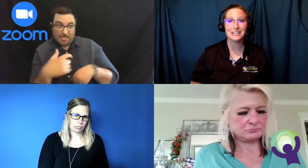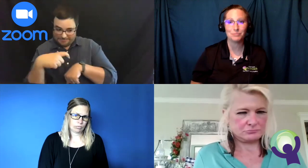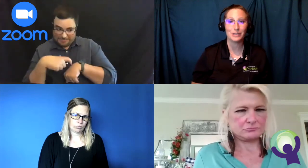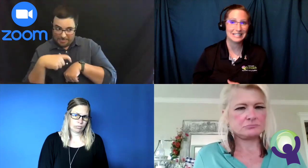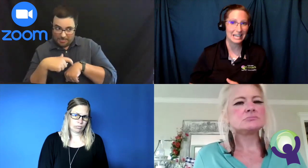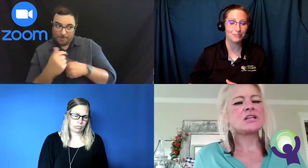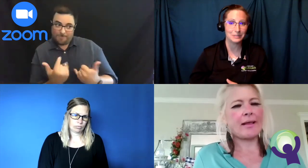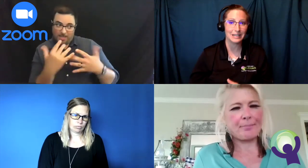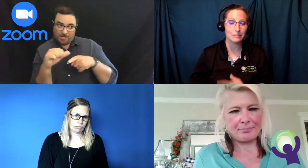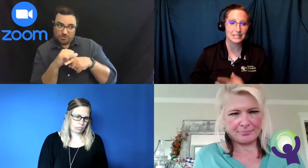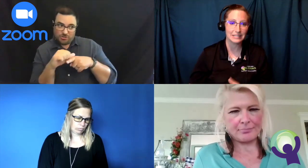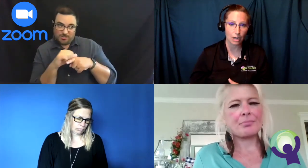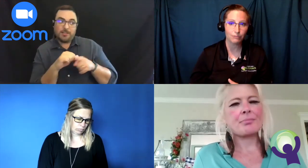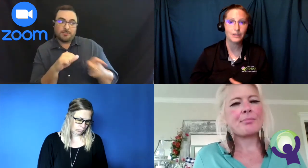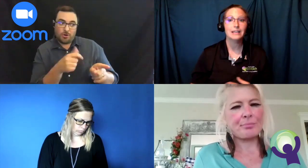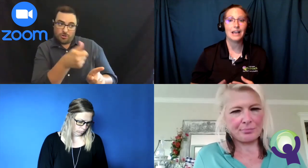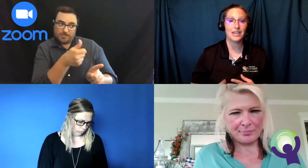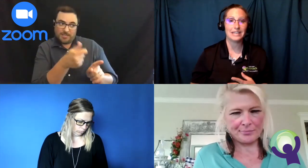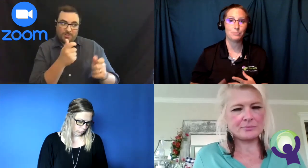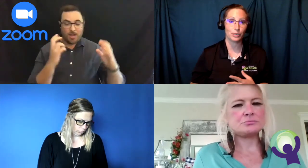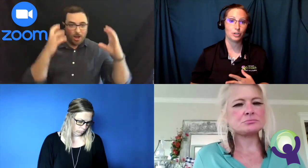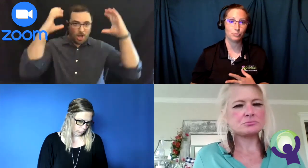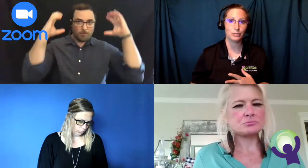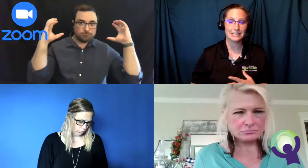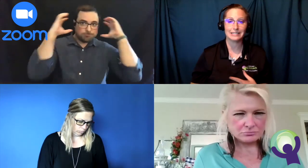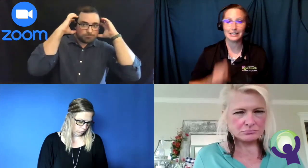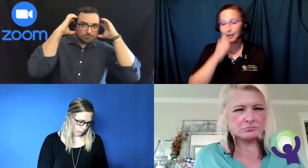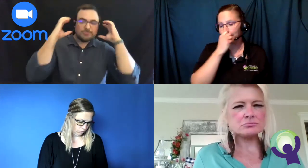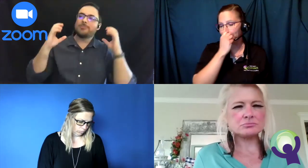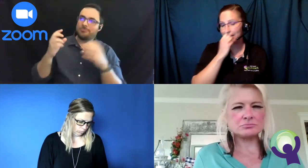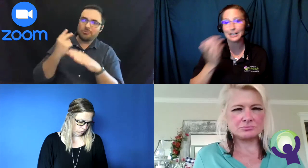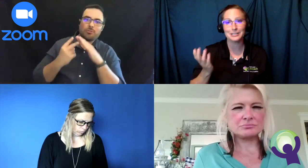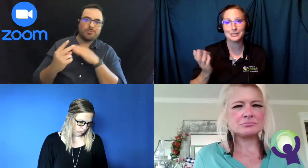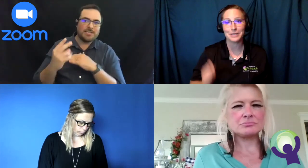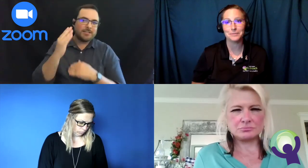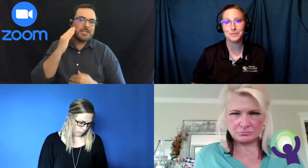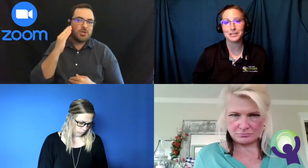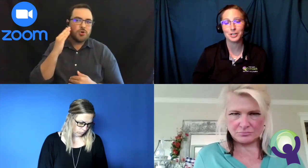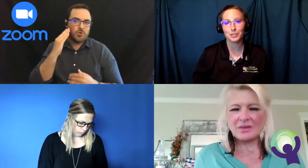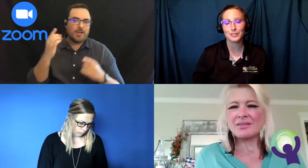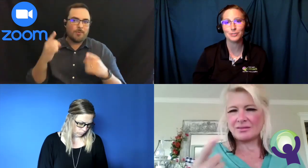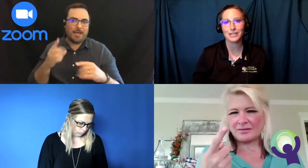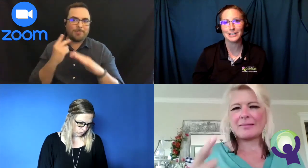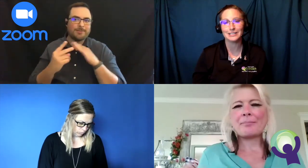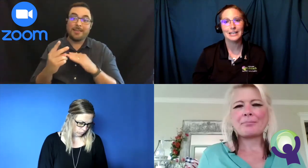could put his headphones on himself and then he could predict it. That could sometimes be a curse too because